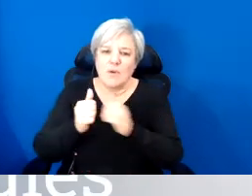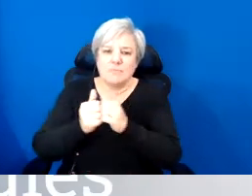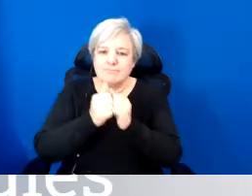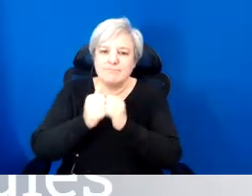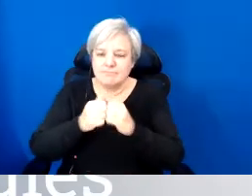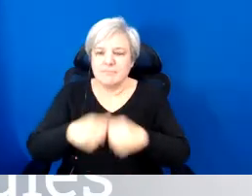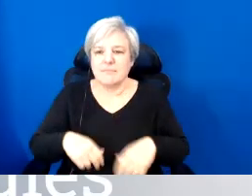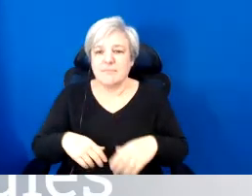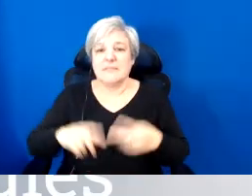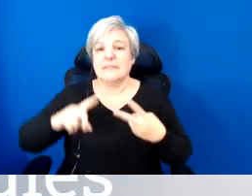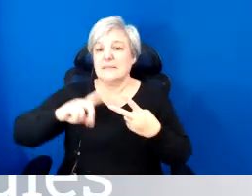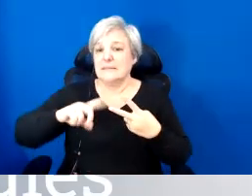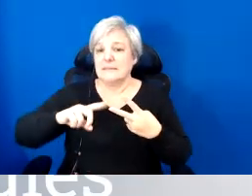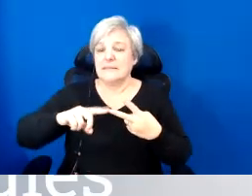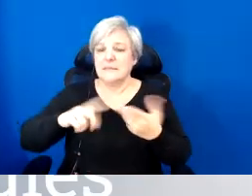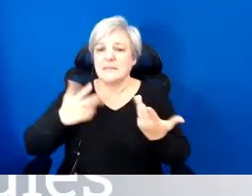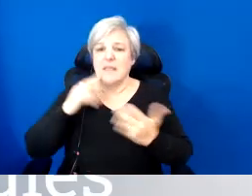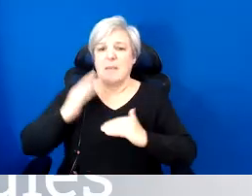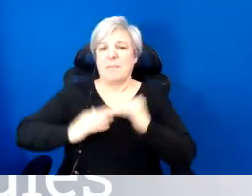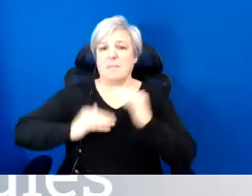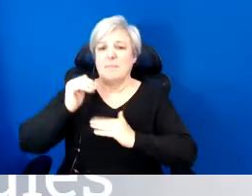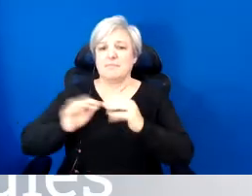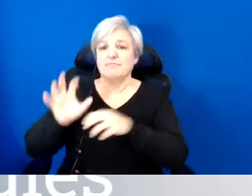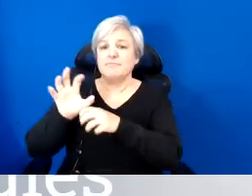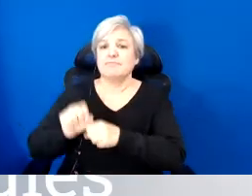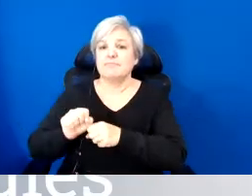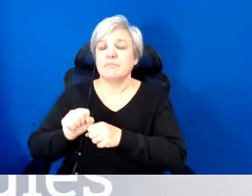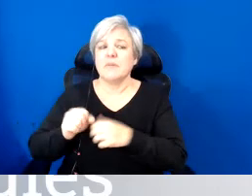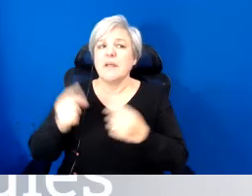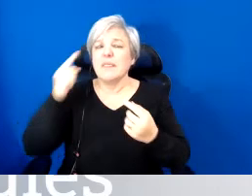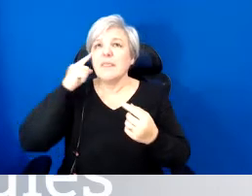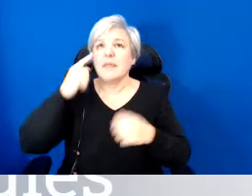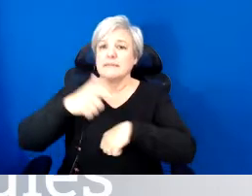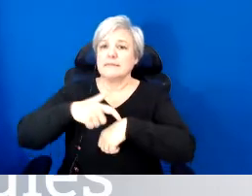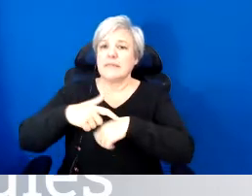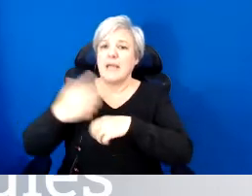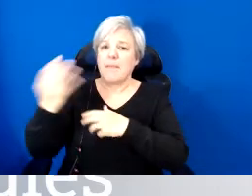Secondly, in regards to building a routine, try to pick a time to meet and stick to it.